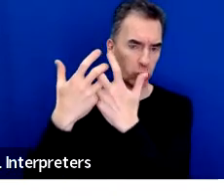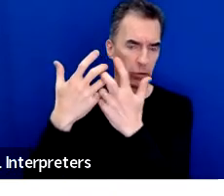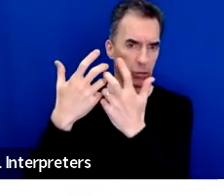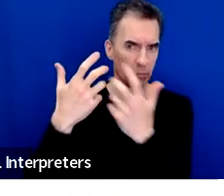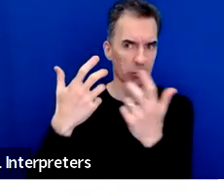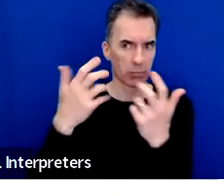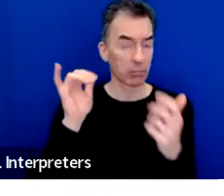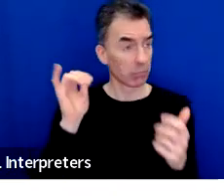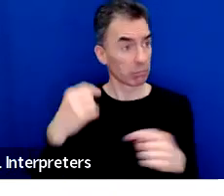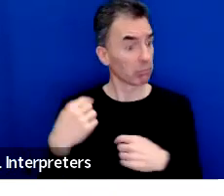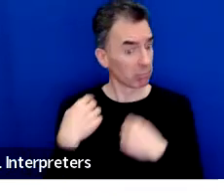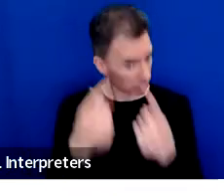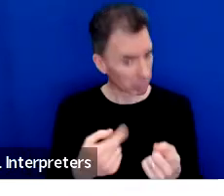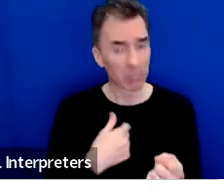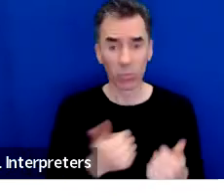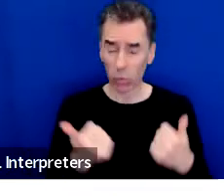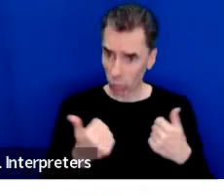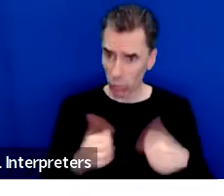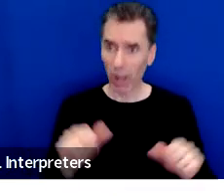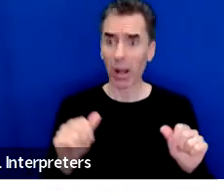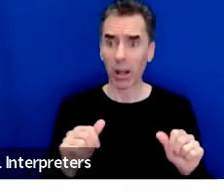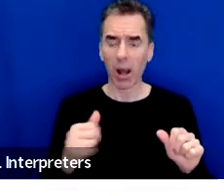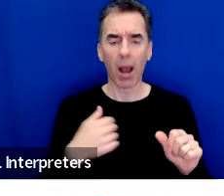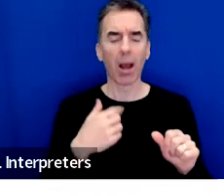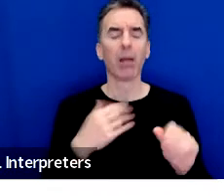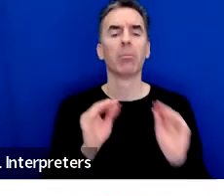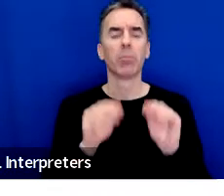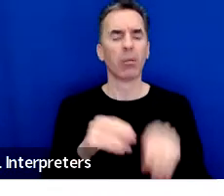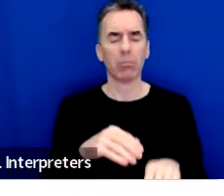of mine, it'll come up a flag and it'll say highlighted